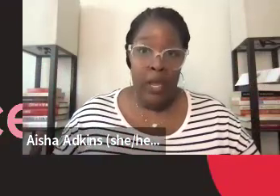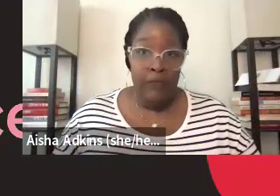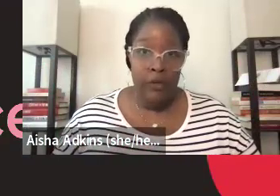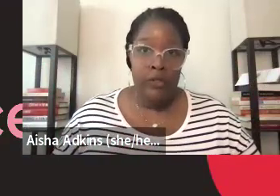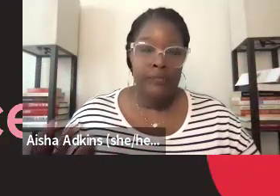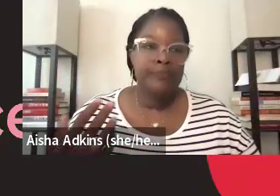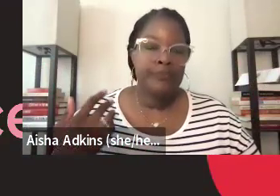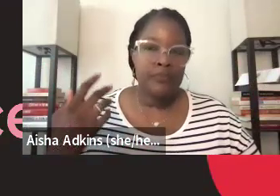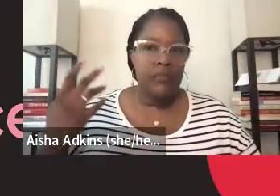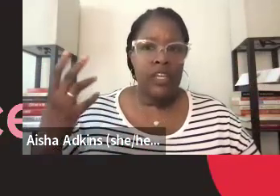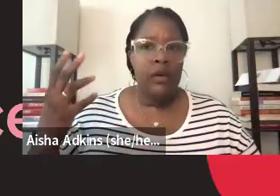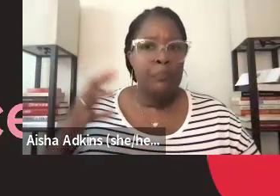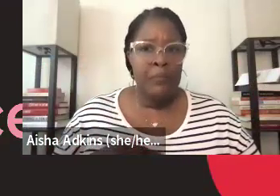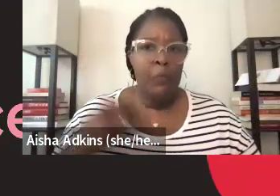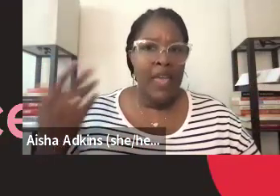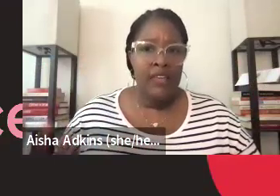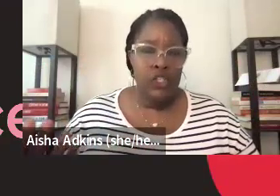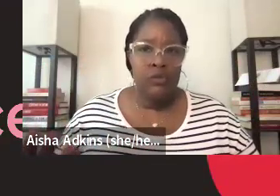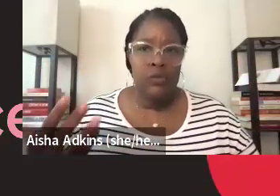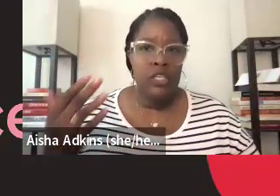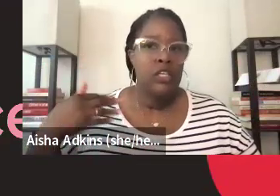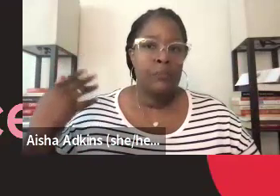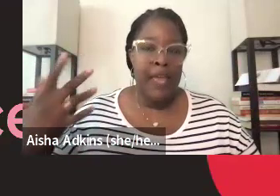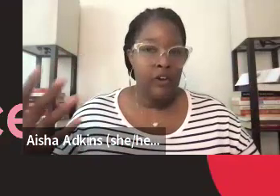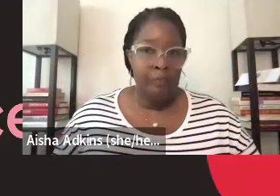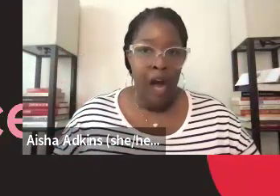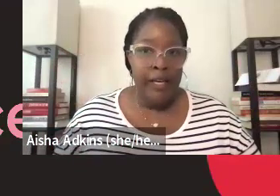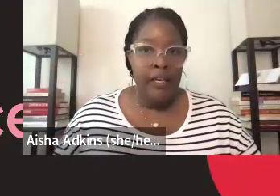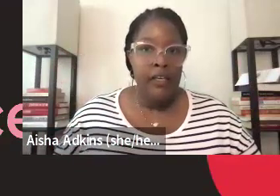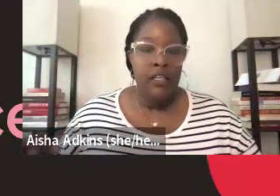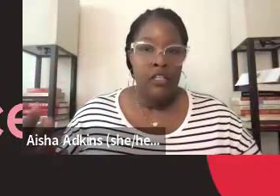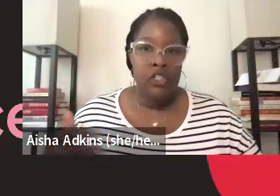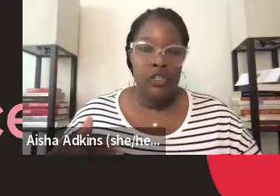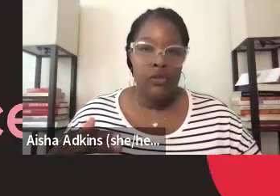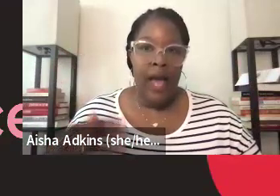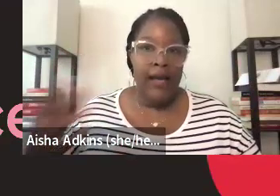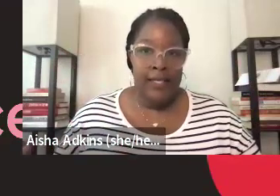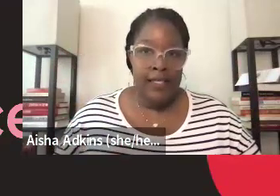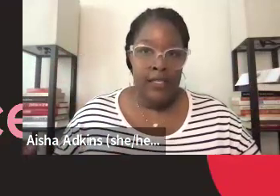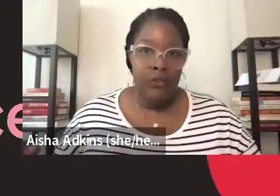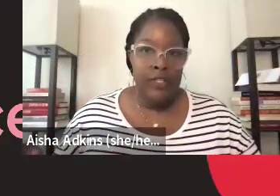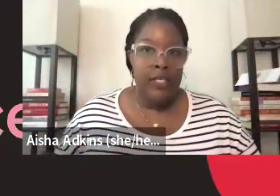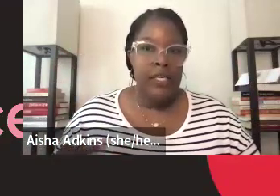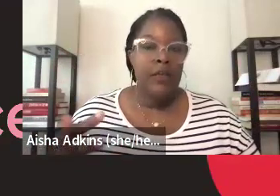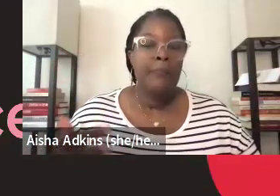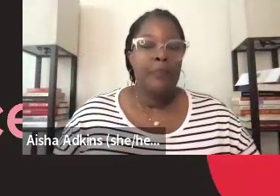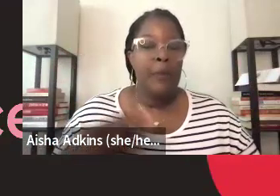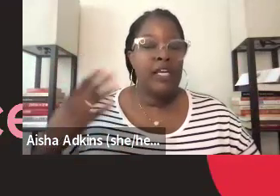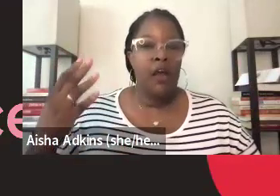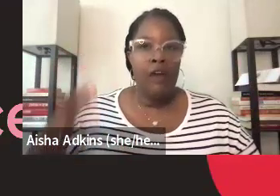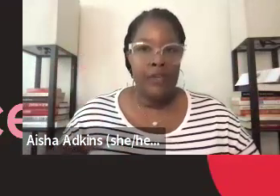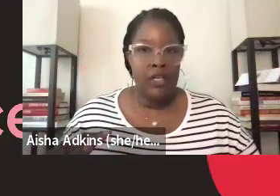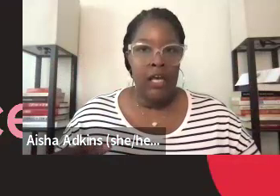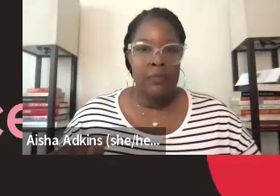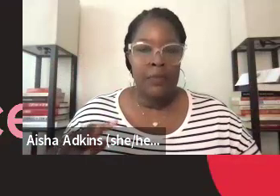waivers. People may choose to pay out of pocket to access these services but it can often times